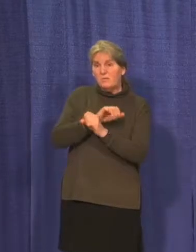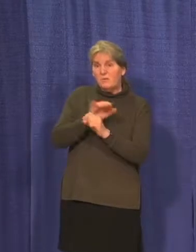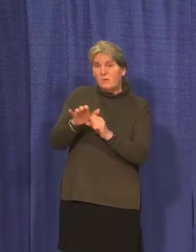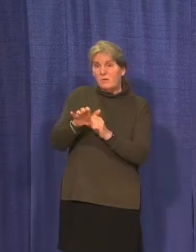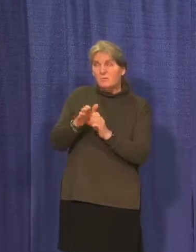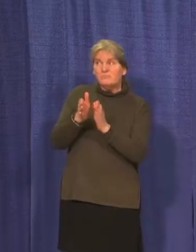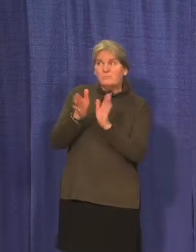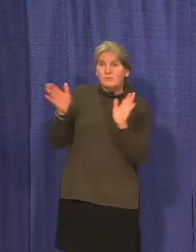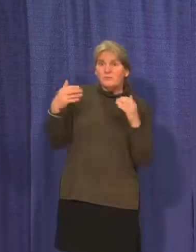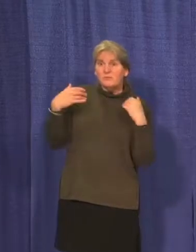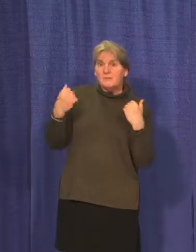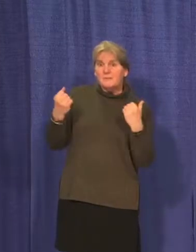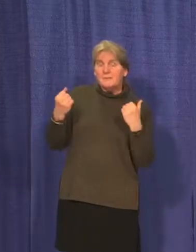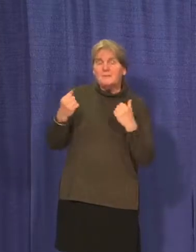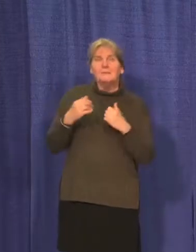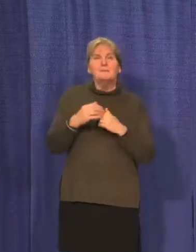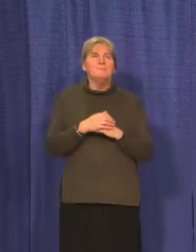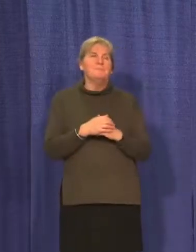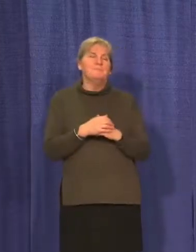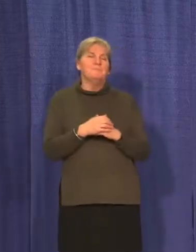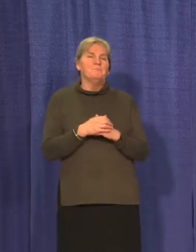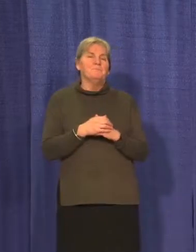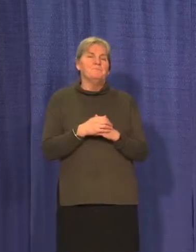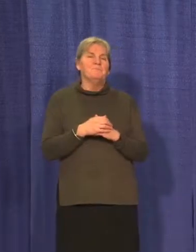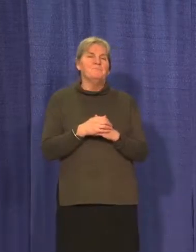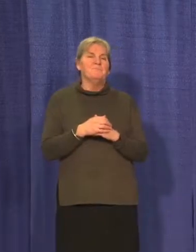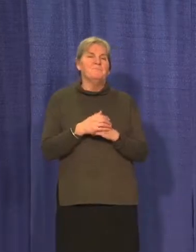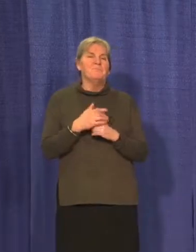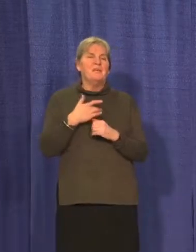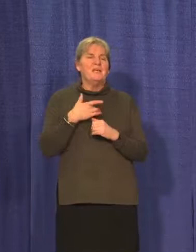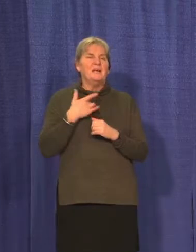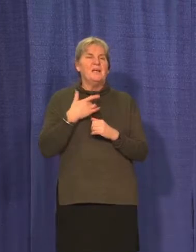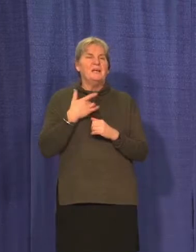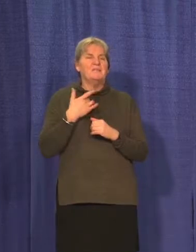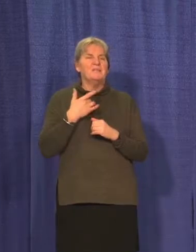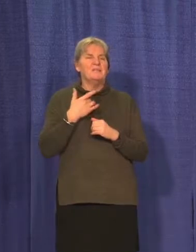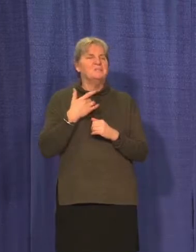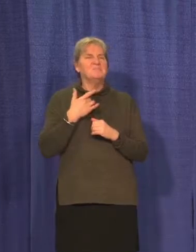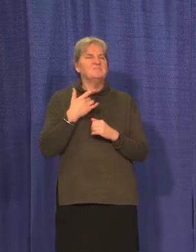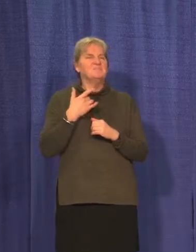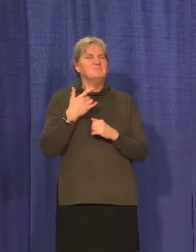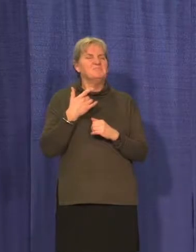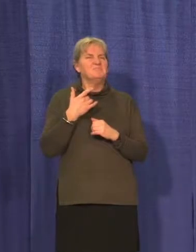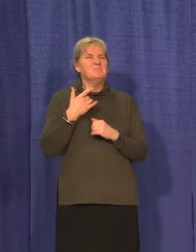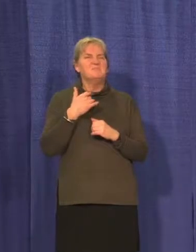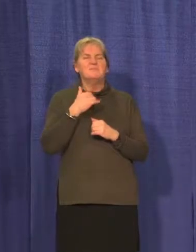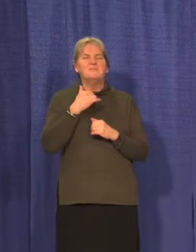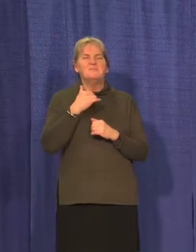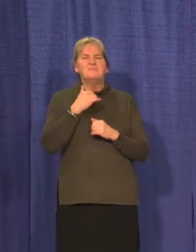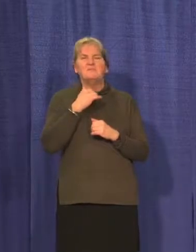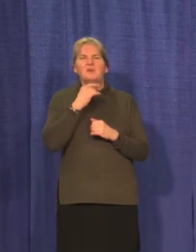and the general health situation, I think that would not be a realistic projection to